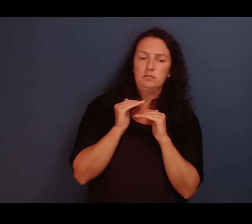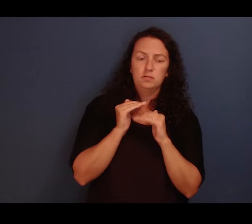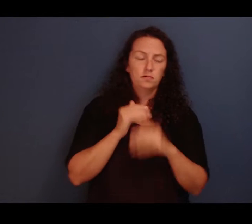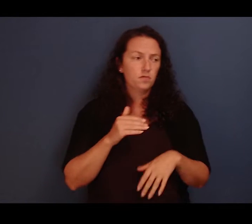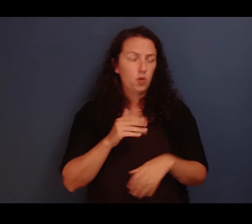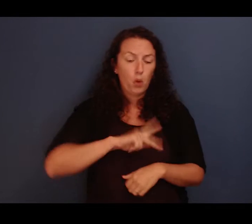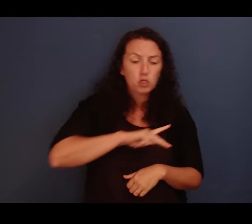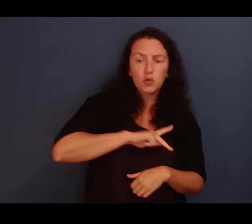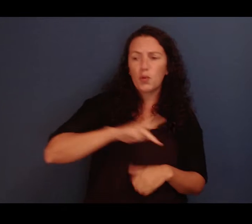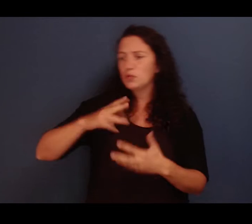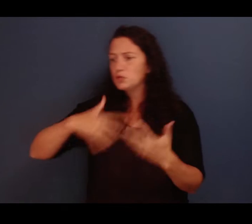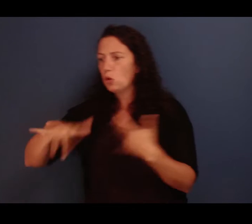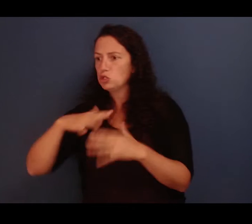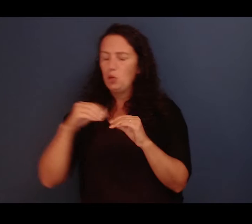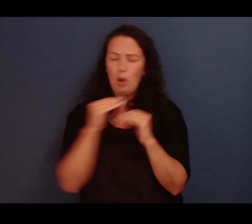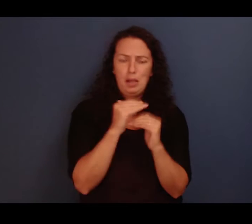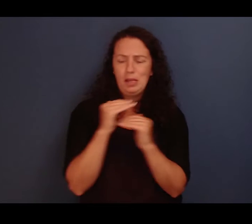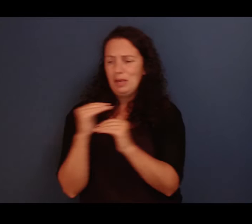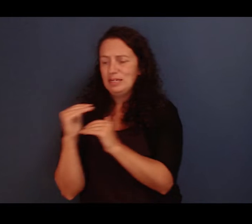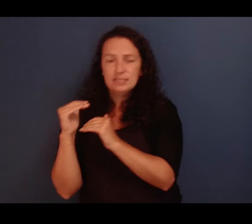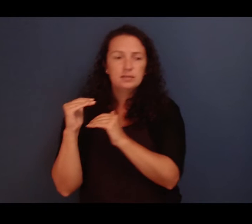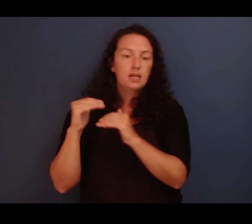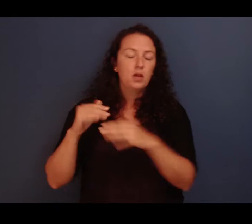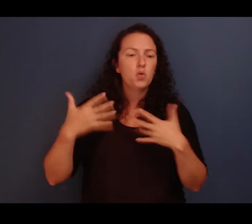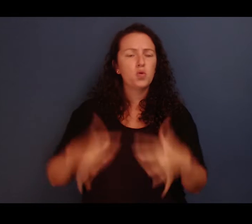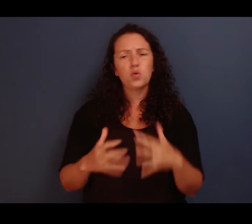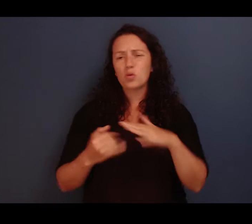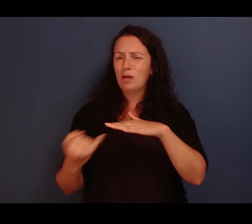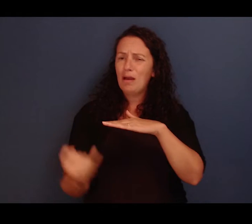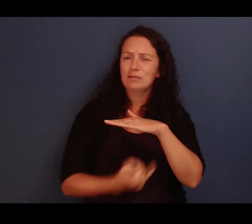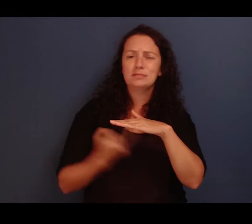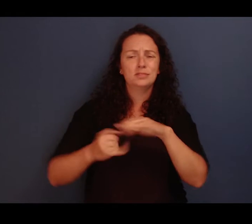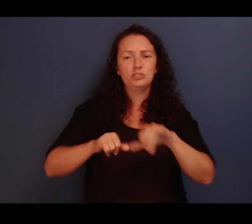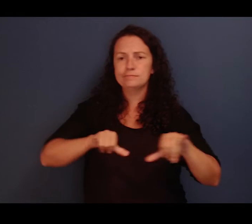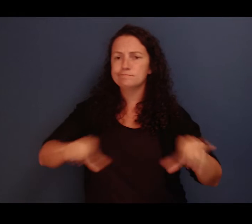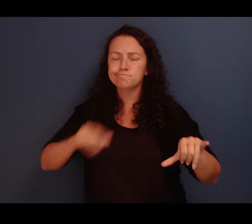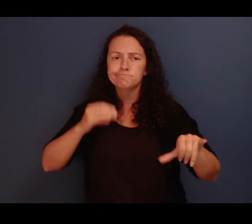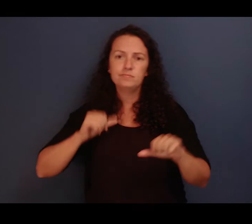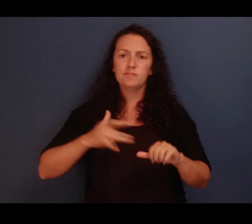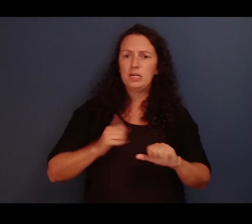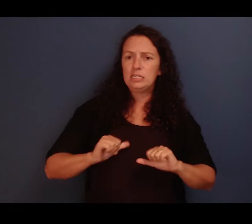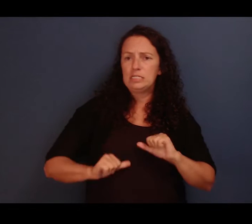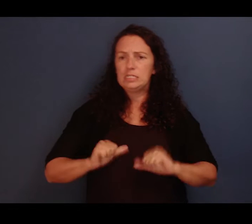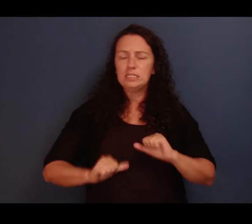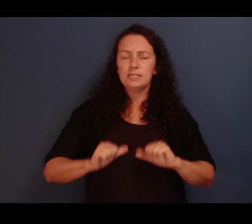and social lives and we have experienced unprecedented levels of isolation and uncertainty. And,